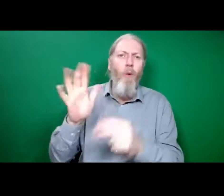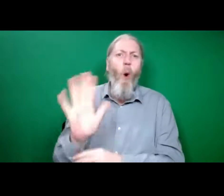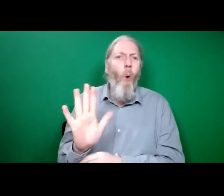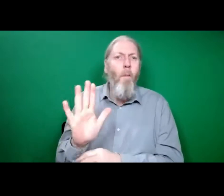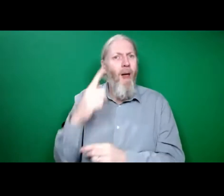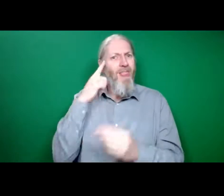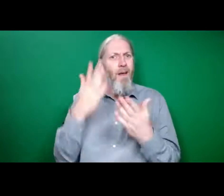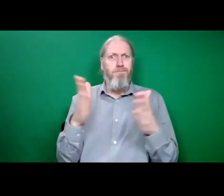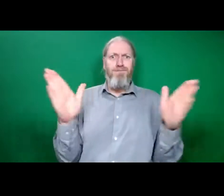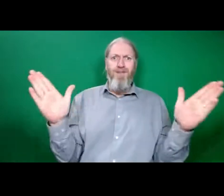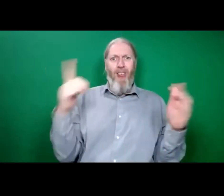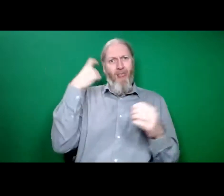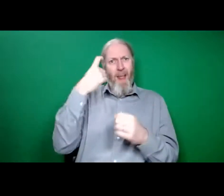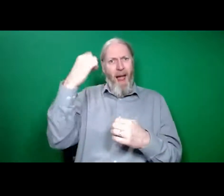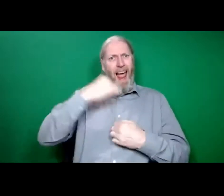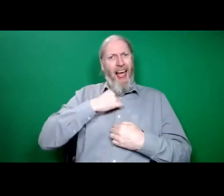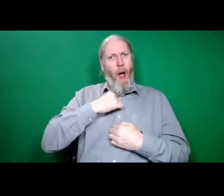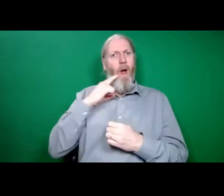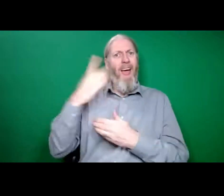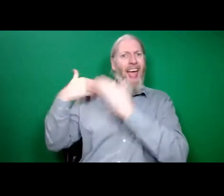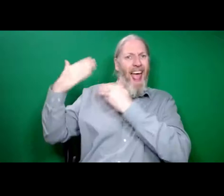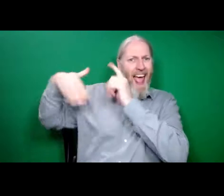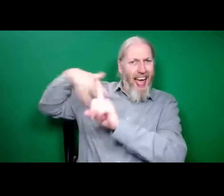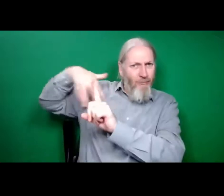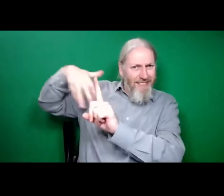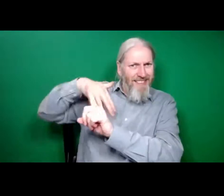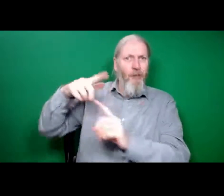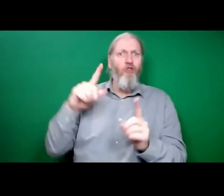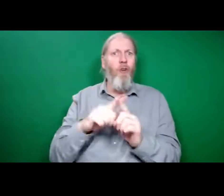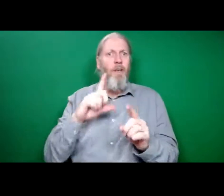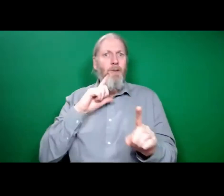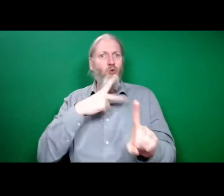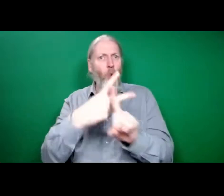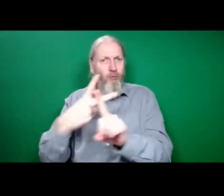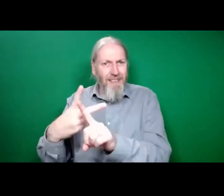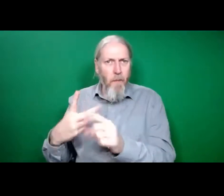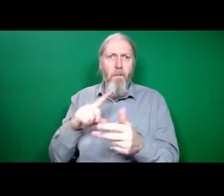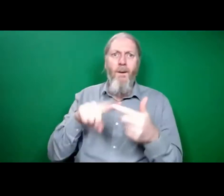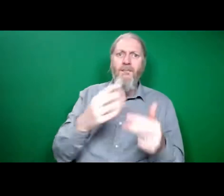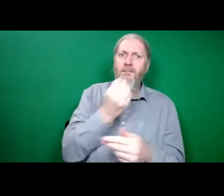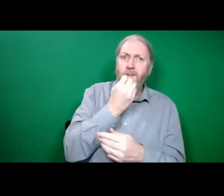aspirations of Medway Council and our communities in terms of the regeneration and the future of Chatham,